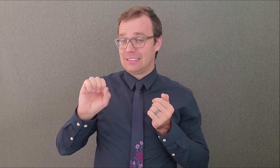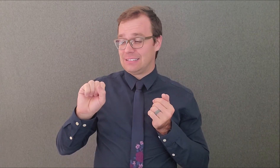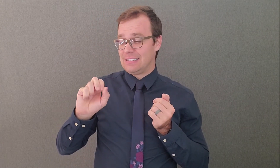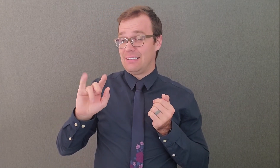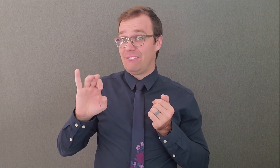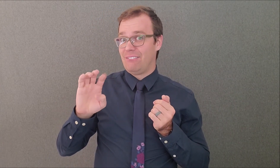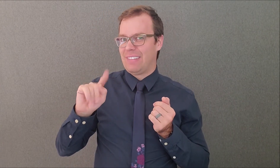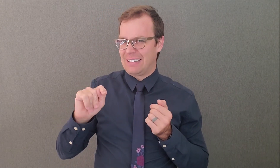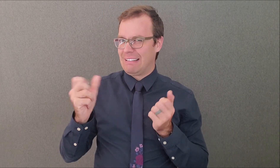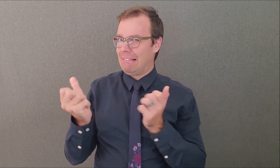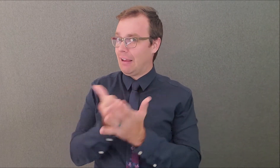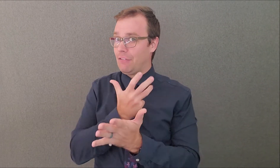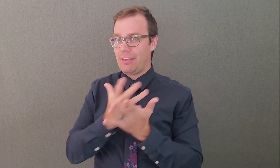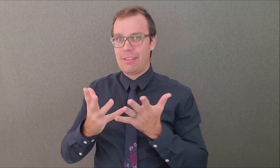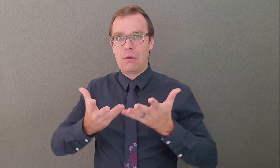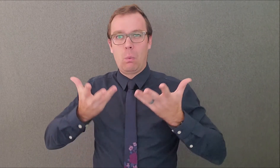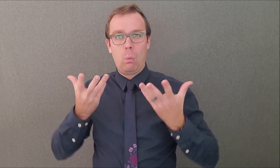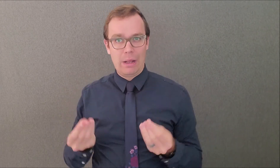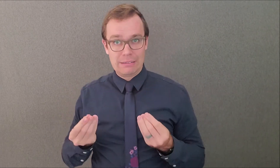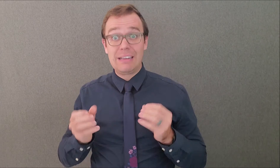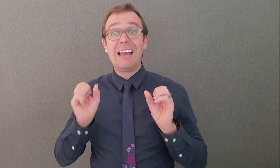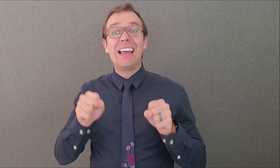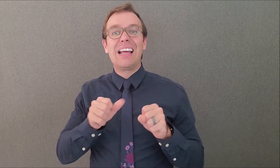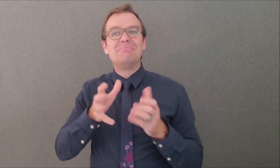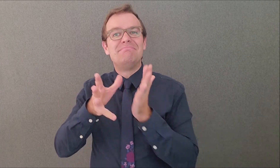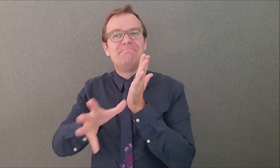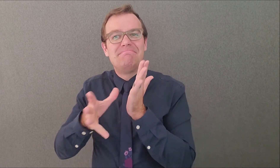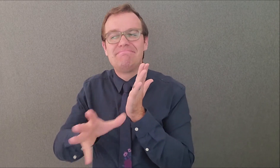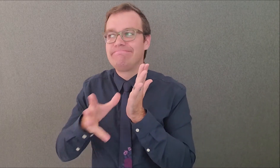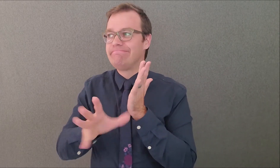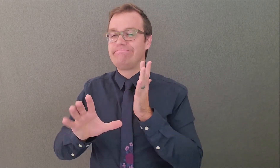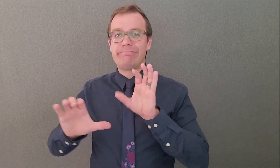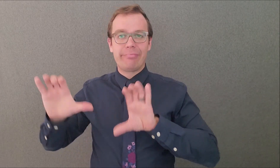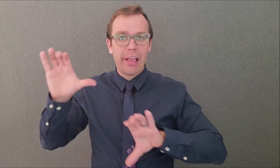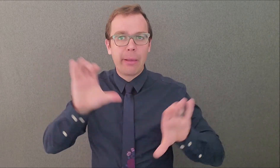Mud left from floodwaters can contain sewage and chemicals.